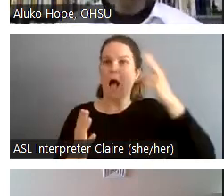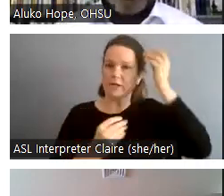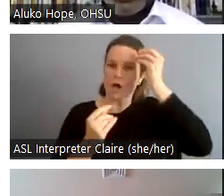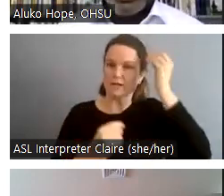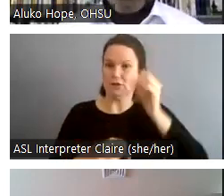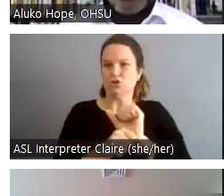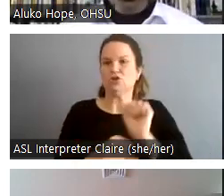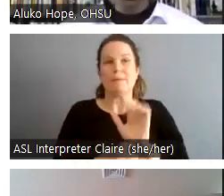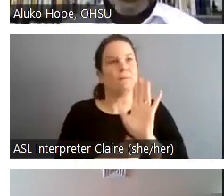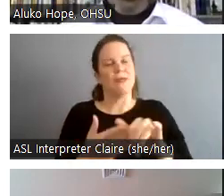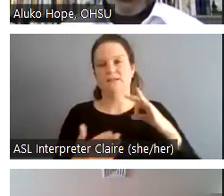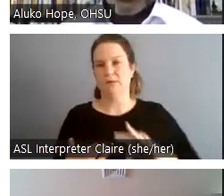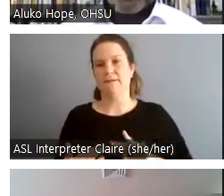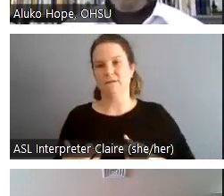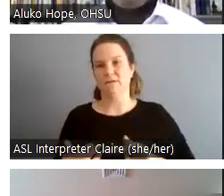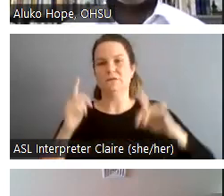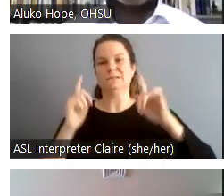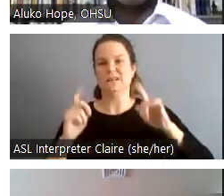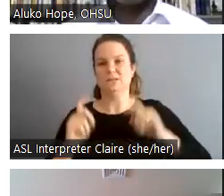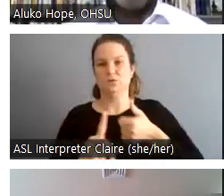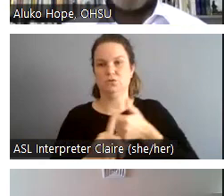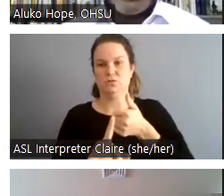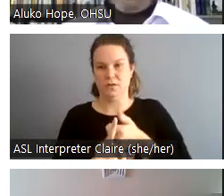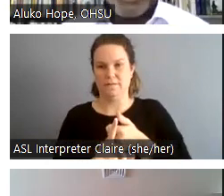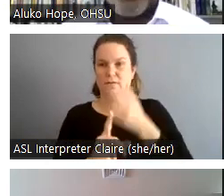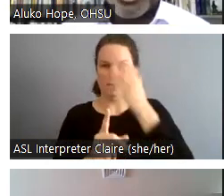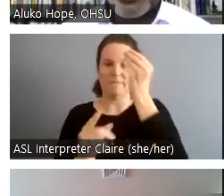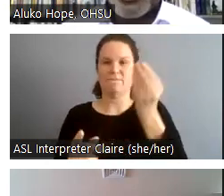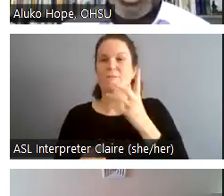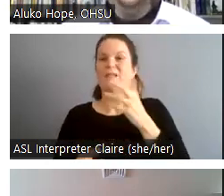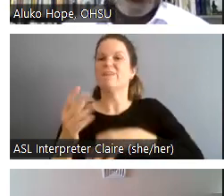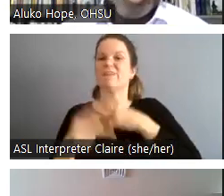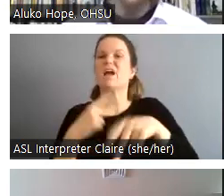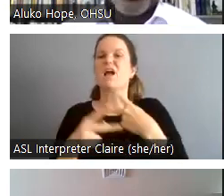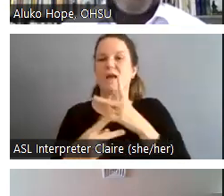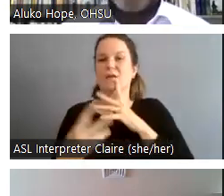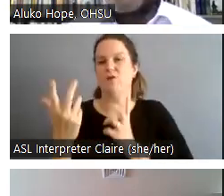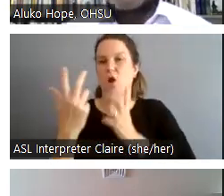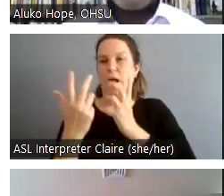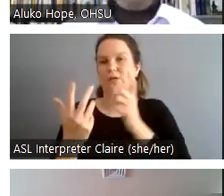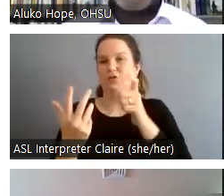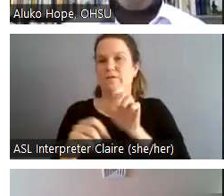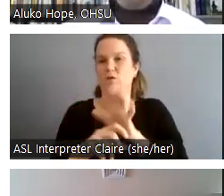helpful, because then you're really going to be testing yourself to inform the kinds of accommodations you need at